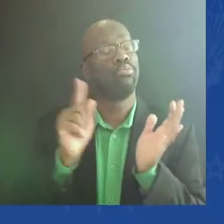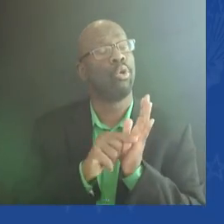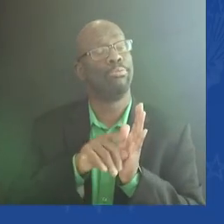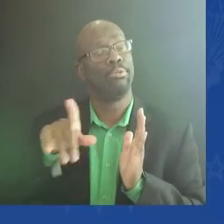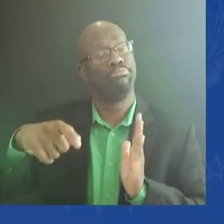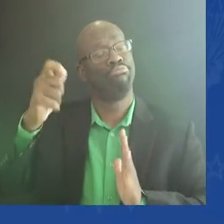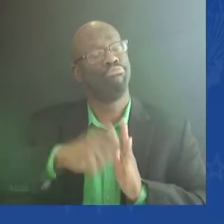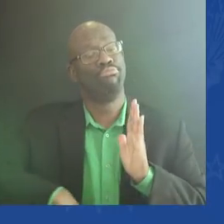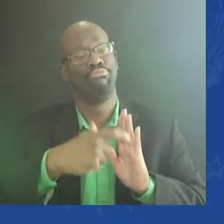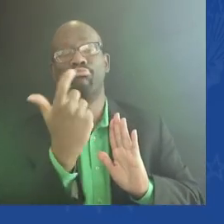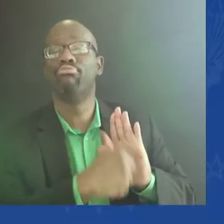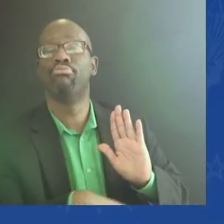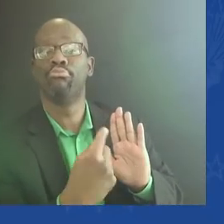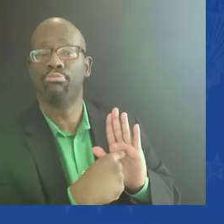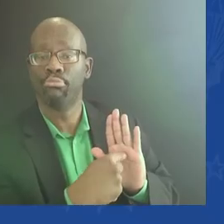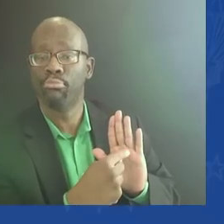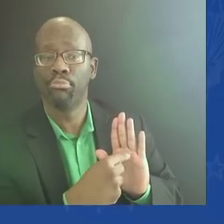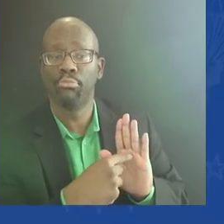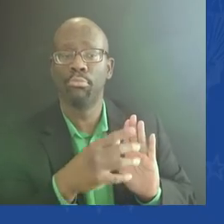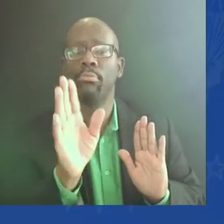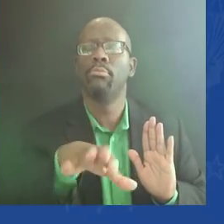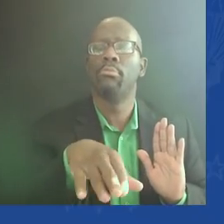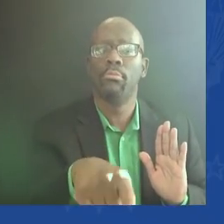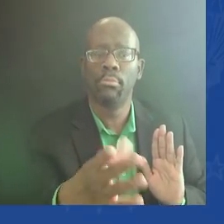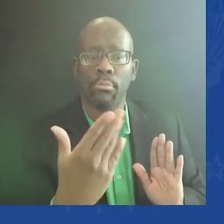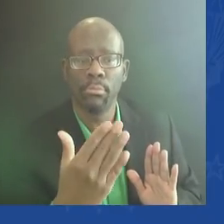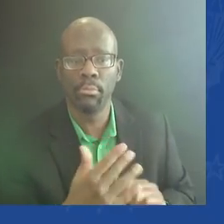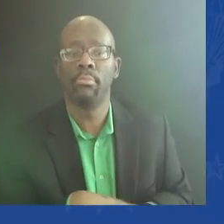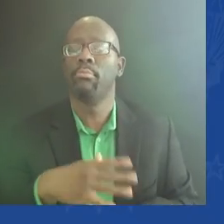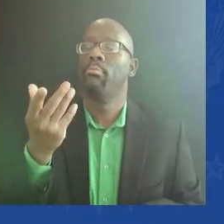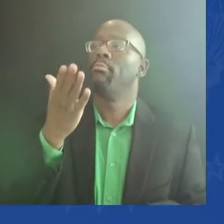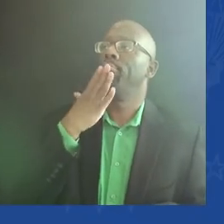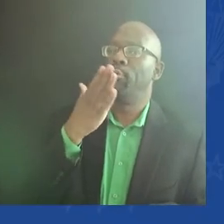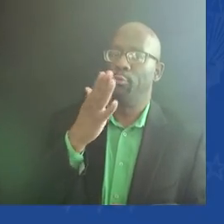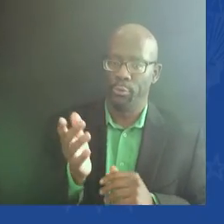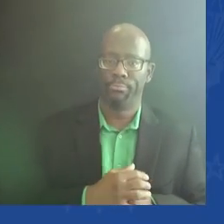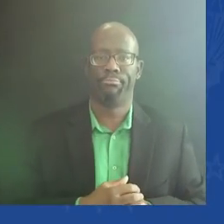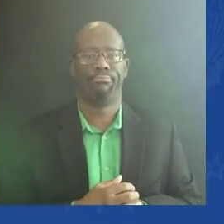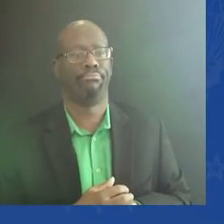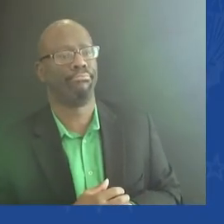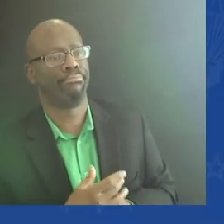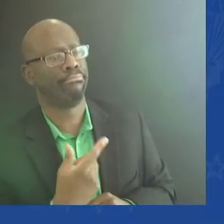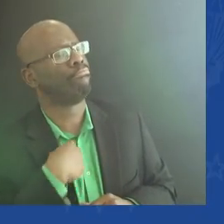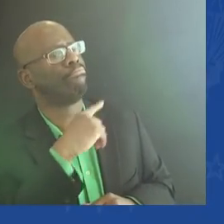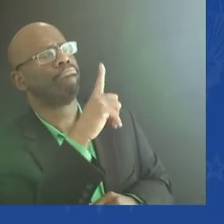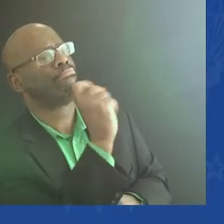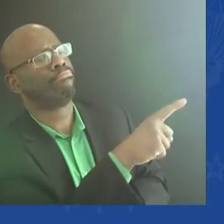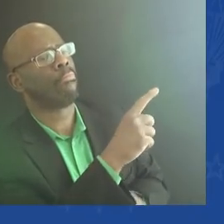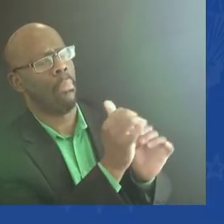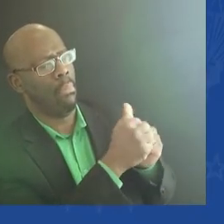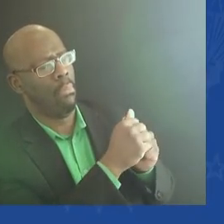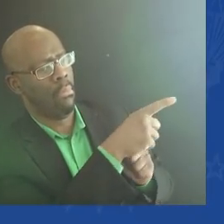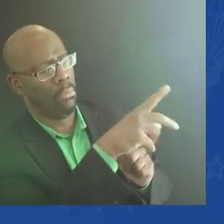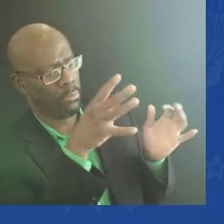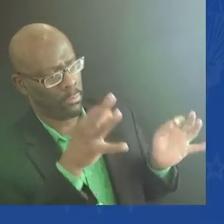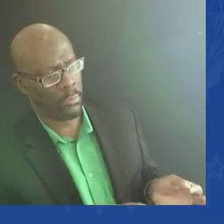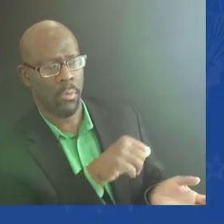The Press: That's okay. Thank you, Mr. President. On Iran: How will you determine whether the Iranians are serious about rejoining the nuclear talks,